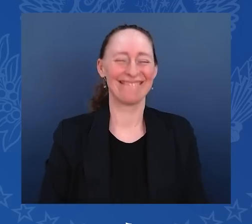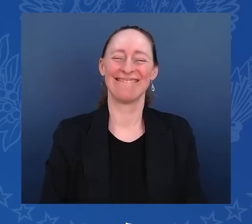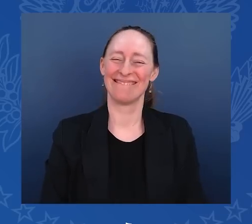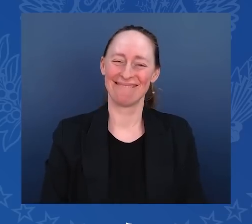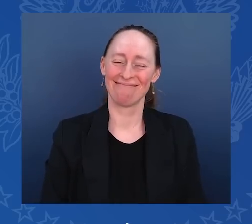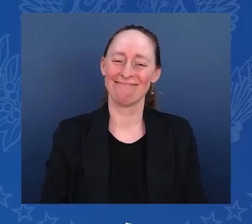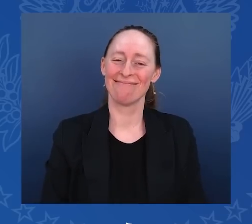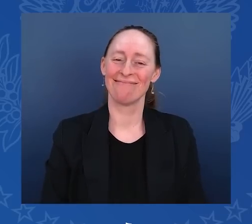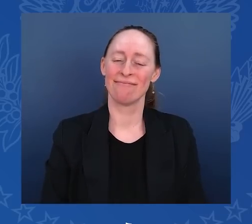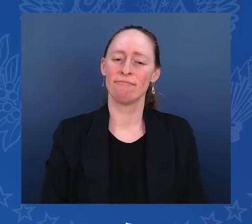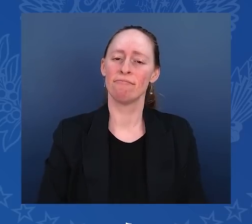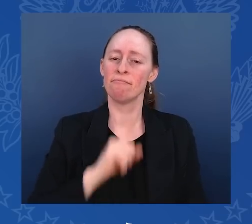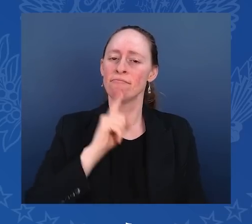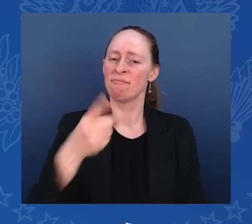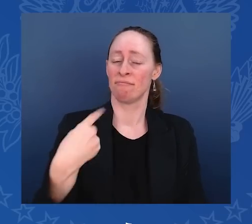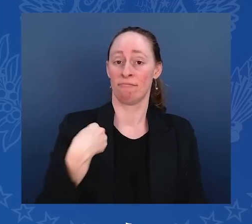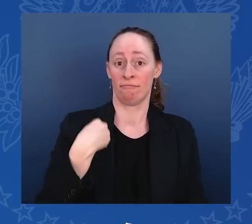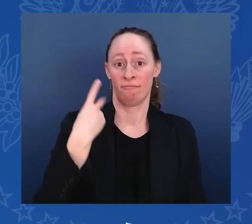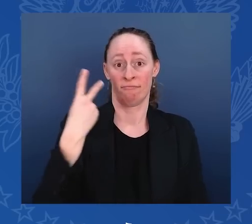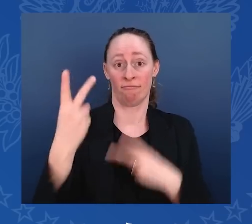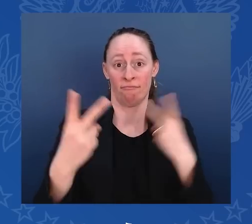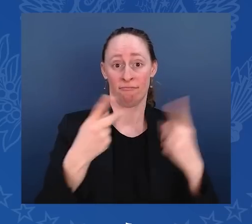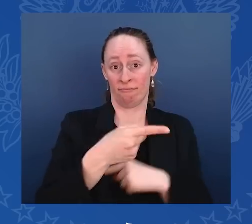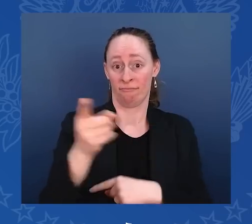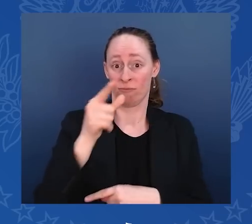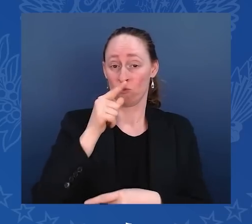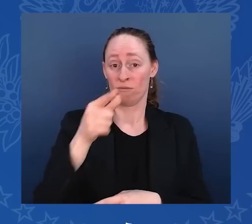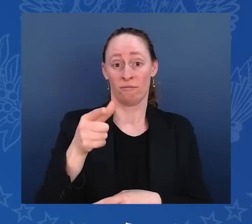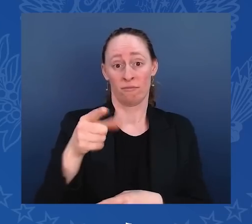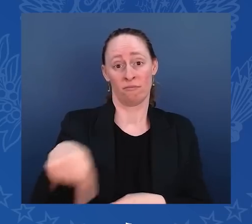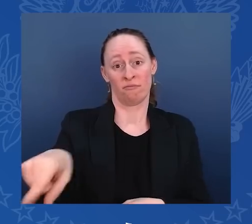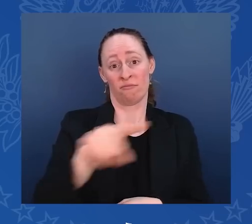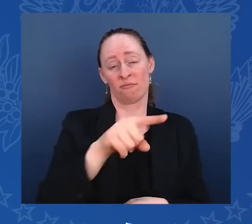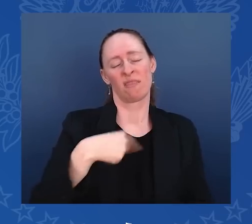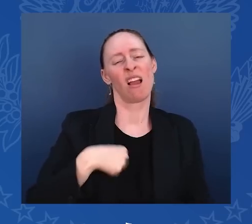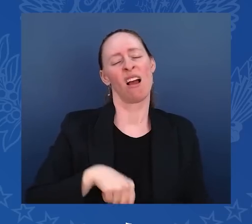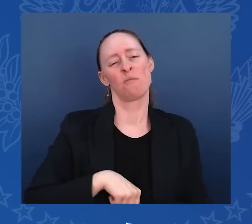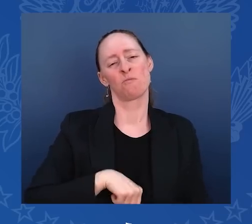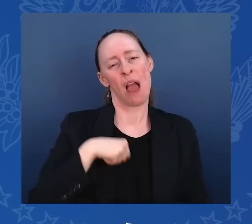And I think we're going to reestablish the safeguards that were built into the Constitution.